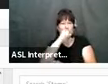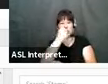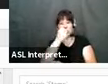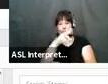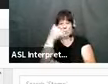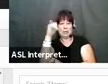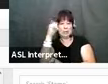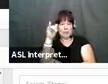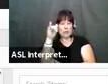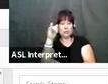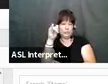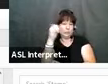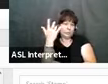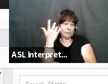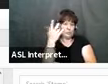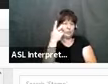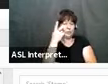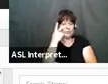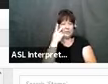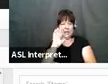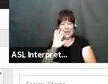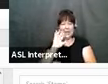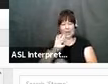And you can see it kind of on our eastern border there.